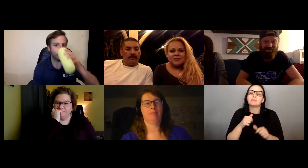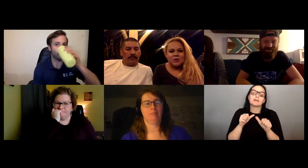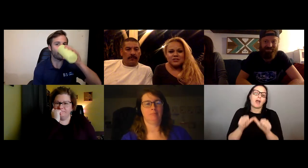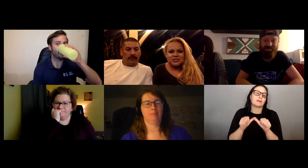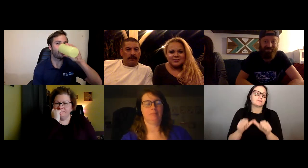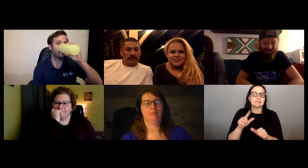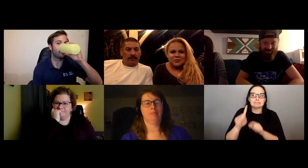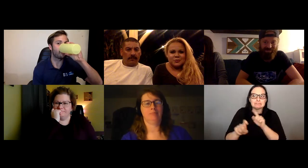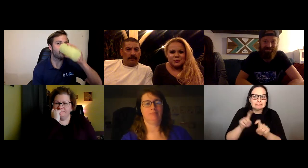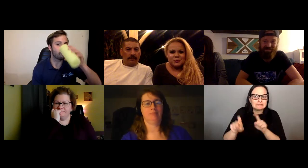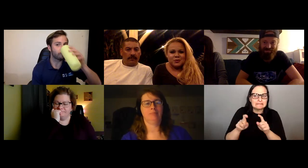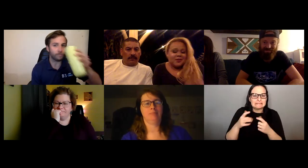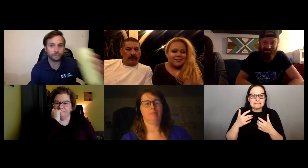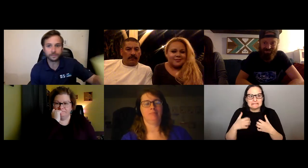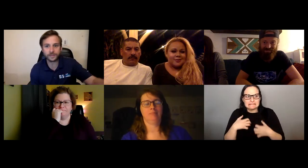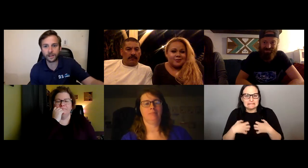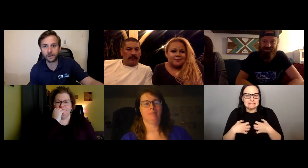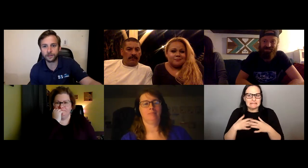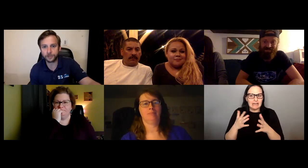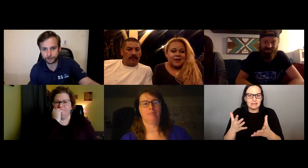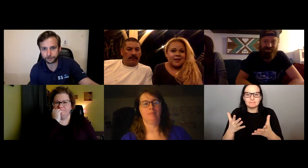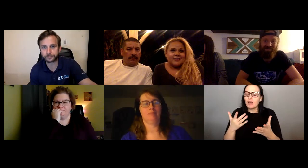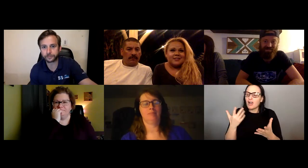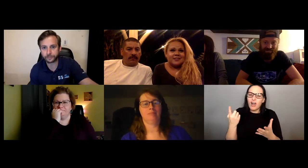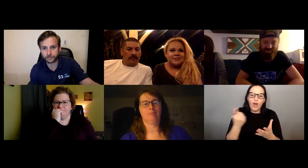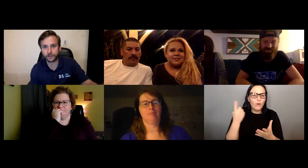questions